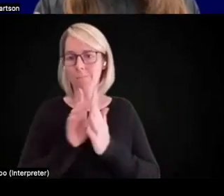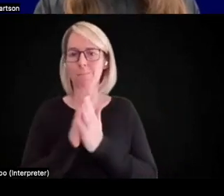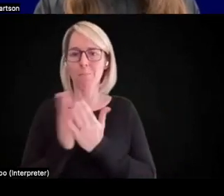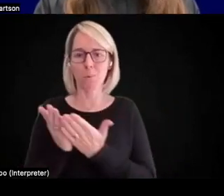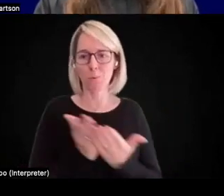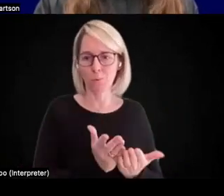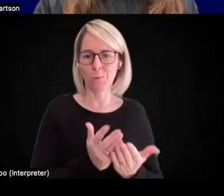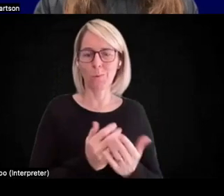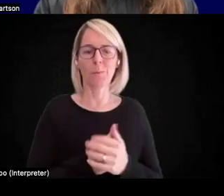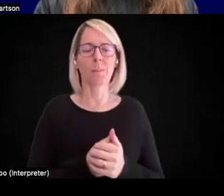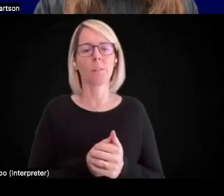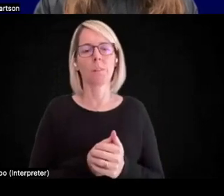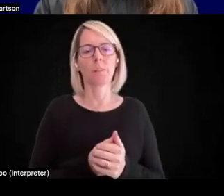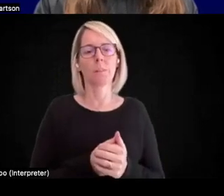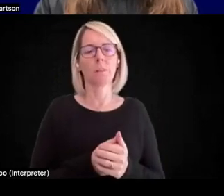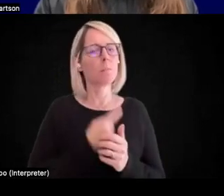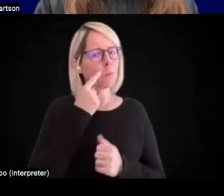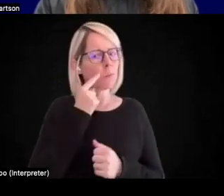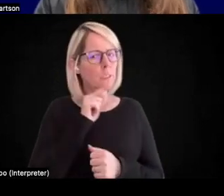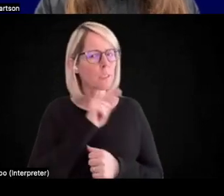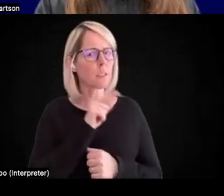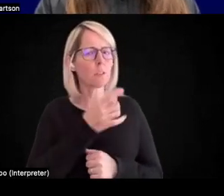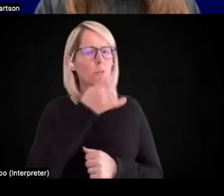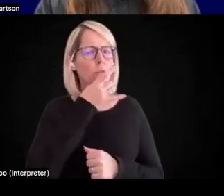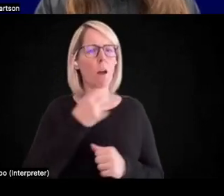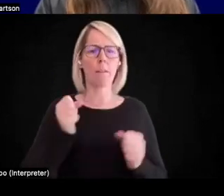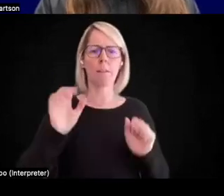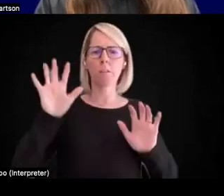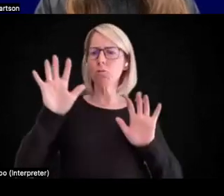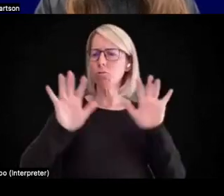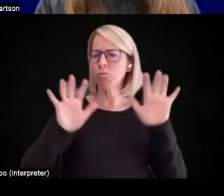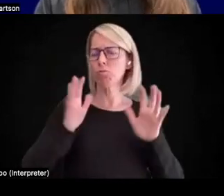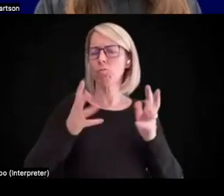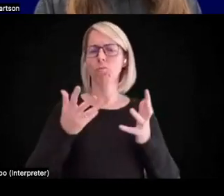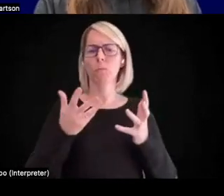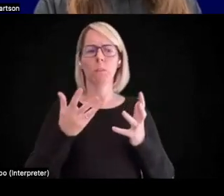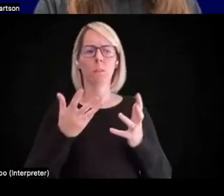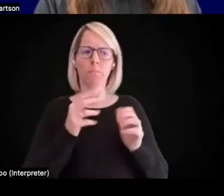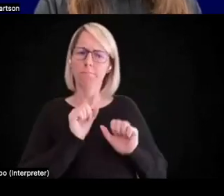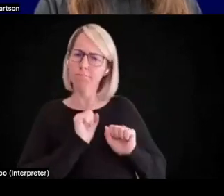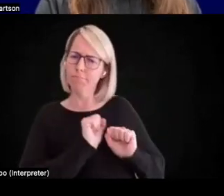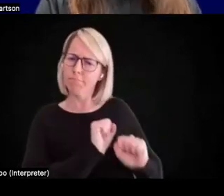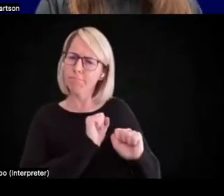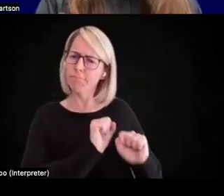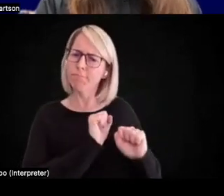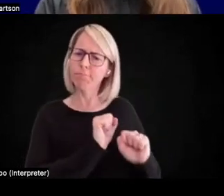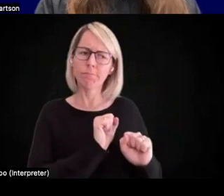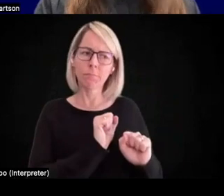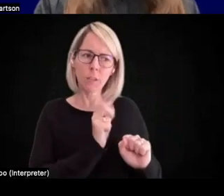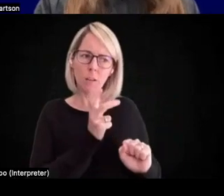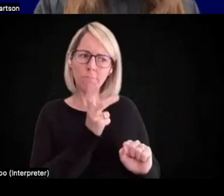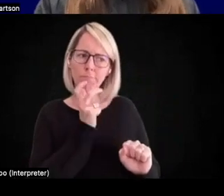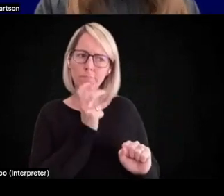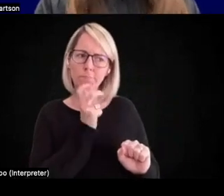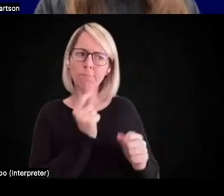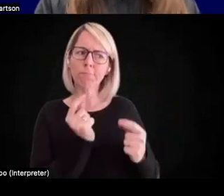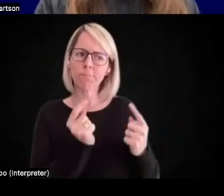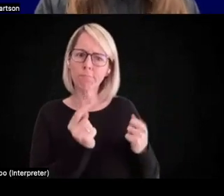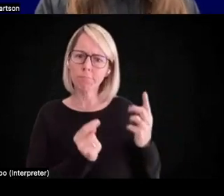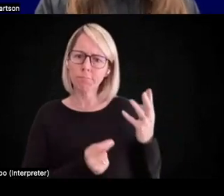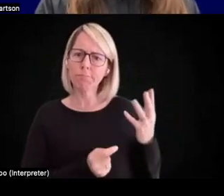unique gestures that the child is doing and the teacher is receiving them. She is noticing them